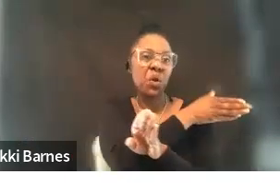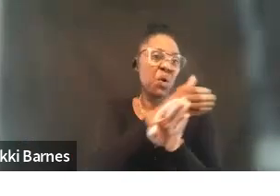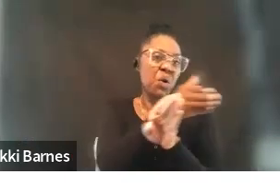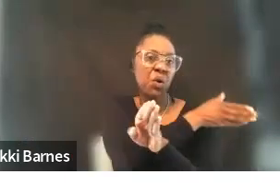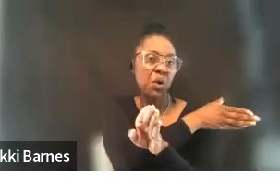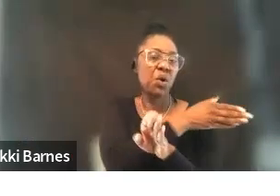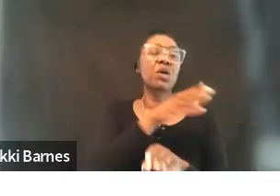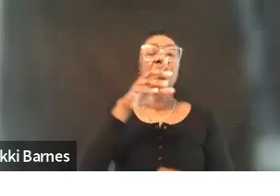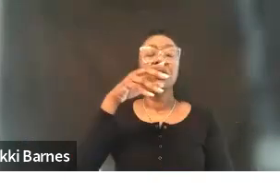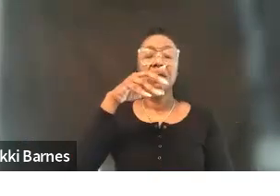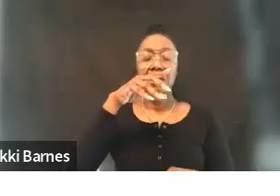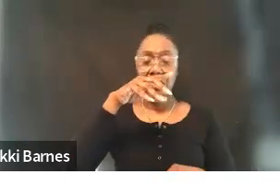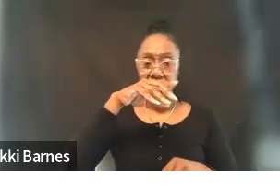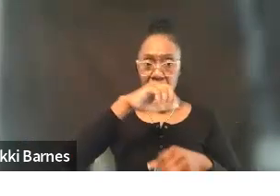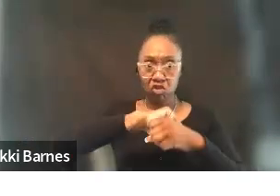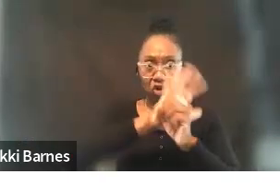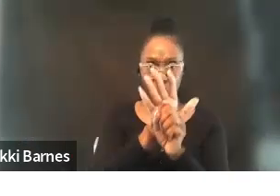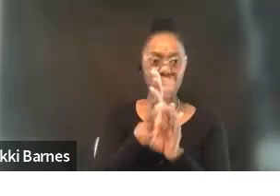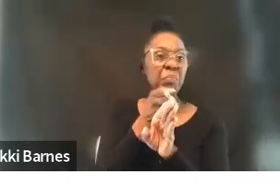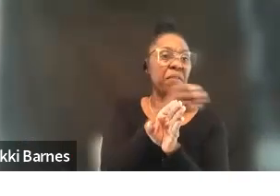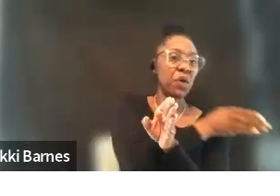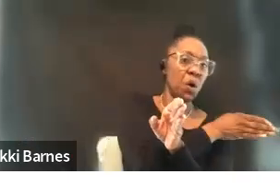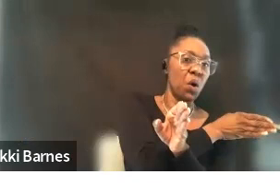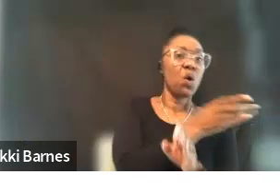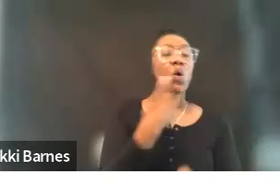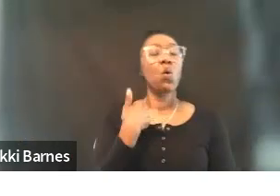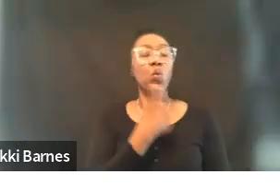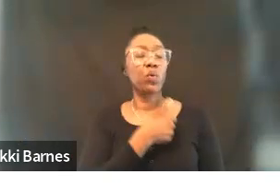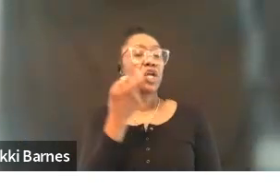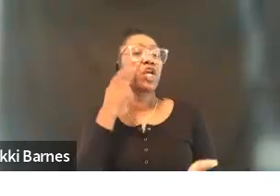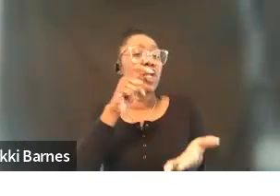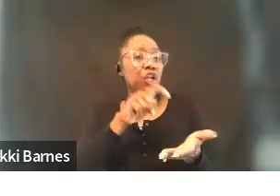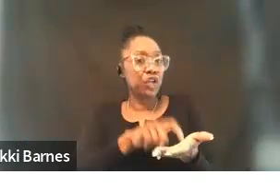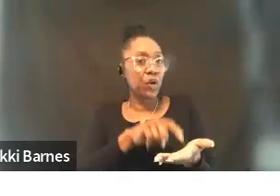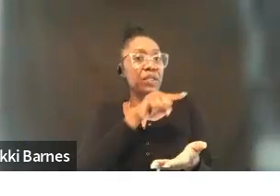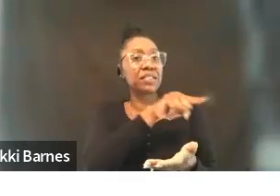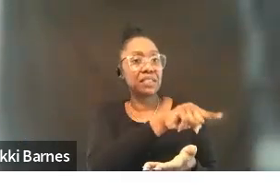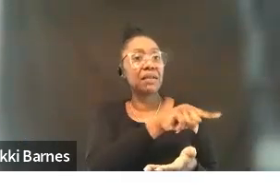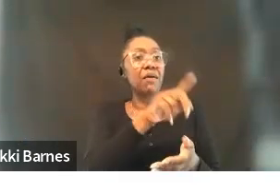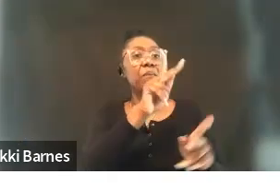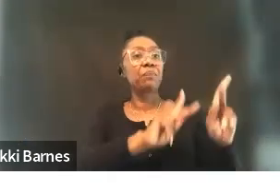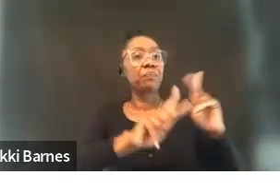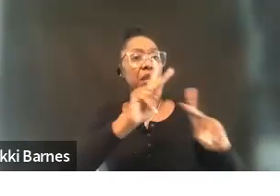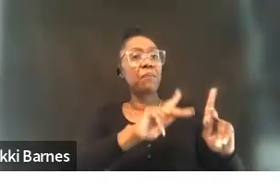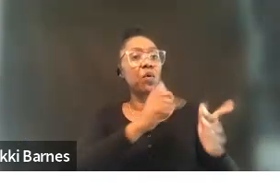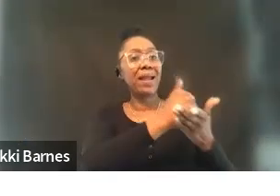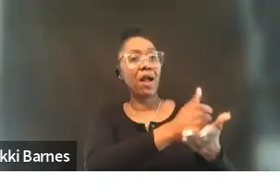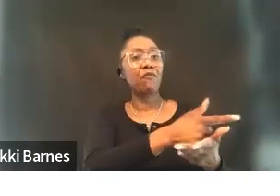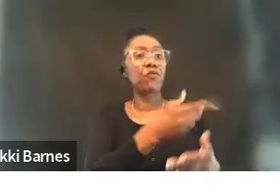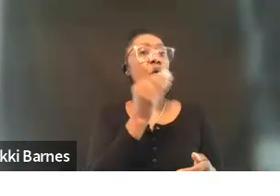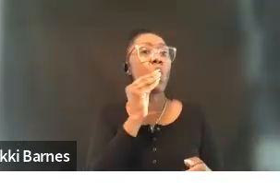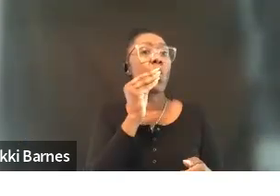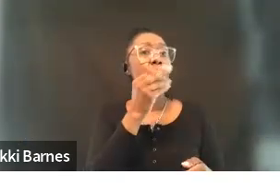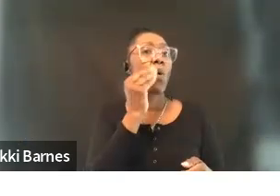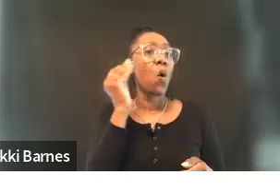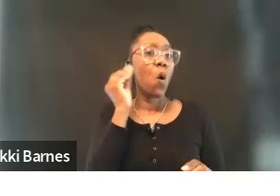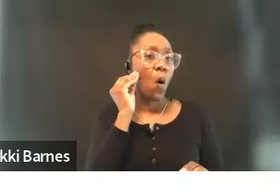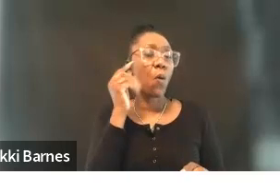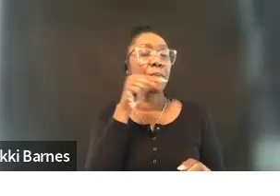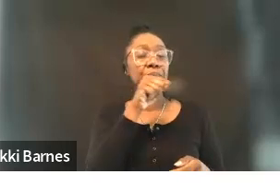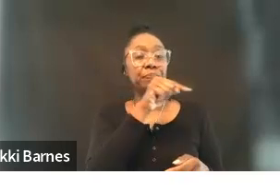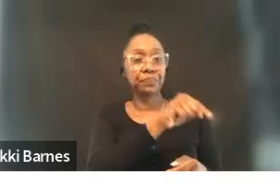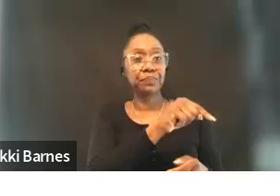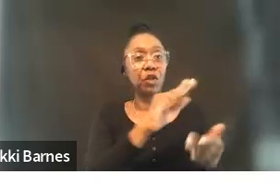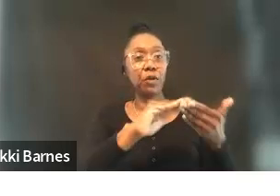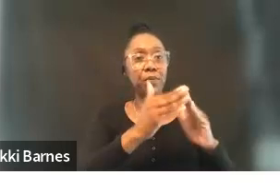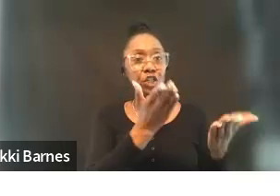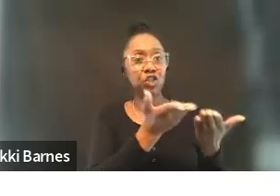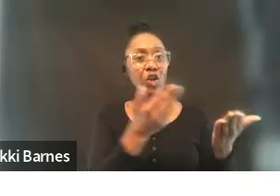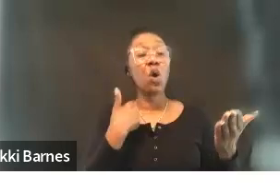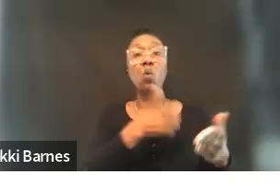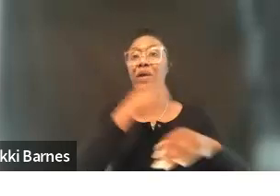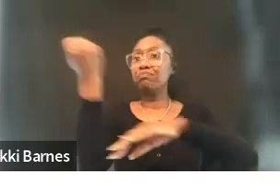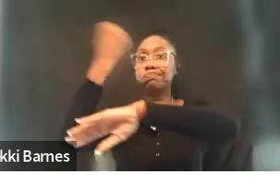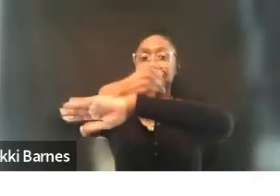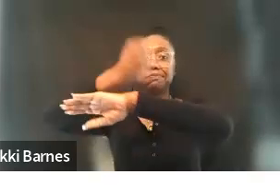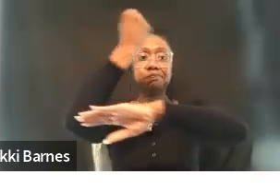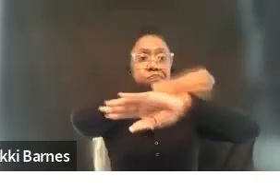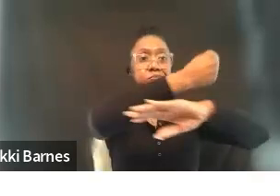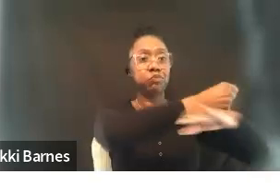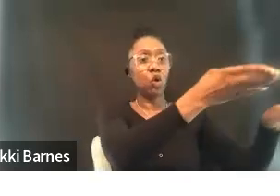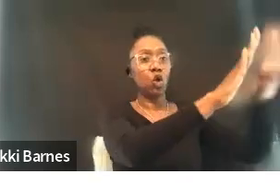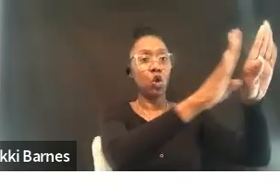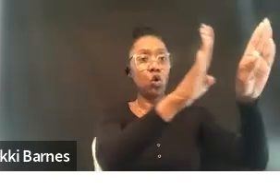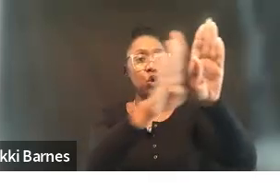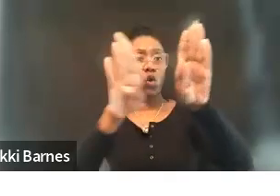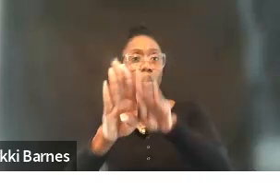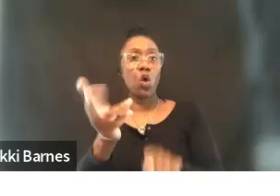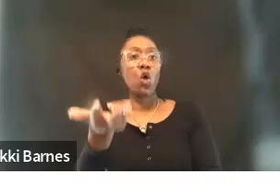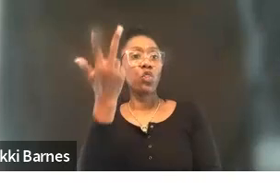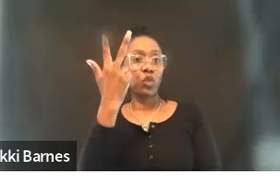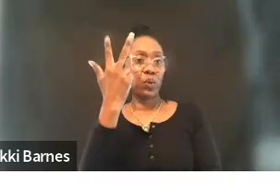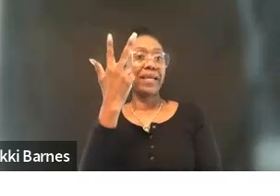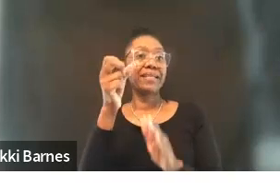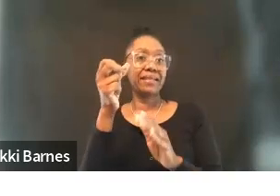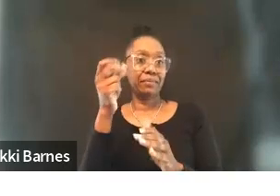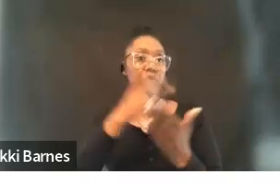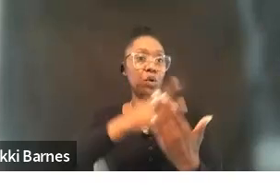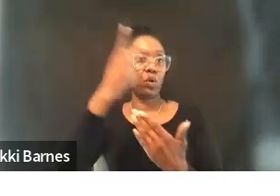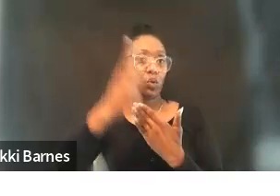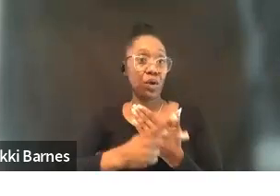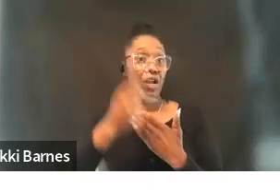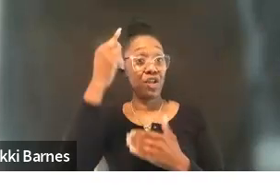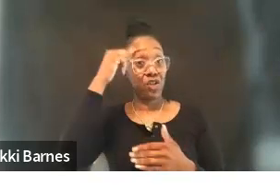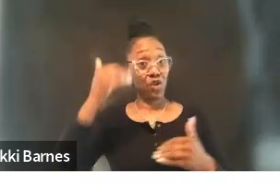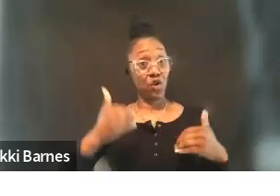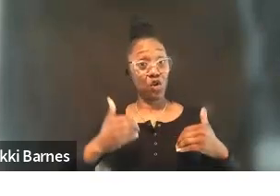We certainly saw a lot more people being served in home and community based services. We, closed a number of state operated programs and some of these programs included some specialized services, for example, for youth with legal involvement.